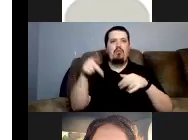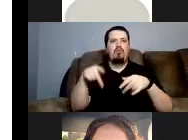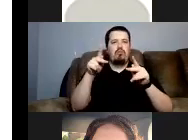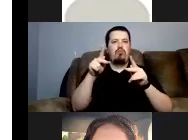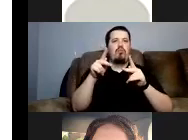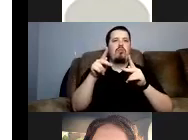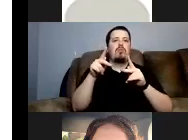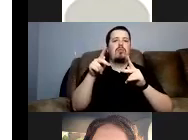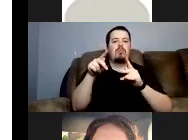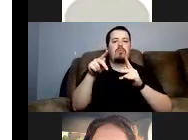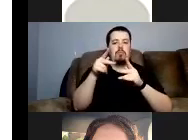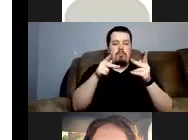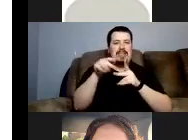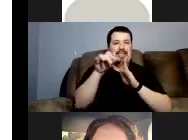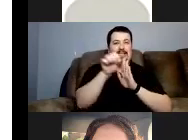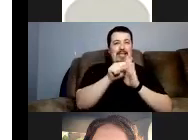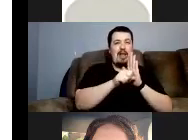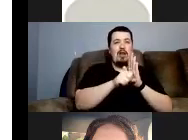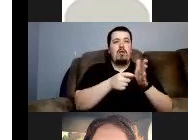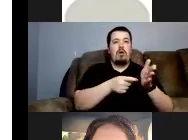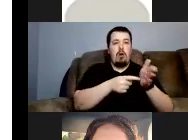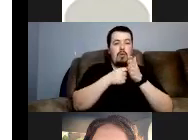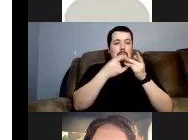in the state to implement a mask mandate. We'll have to see what happens with that one.